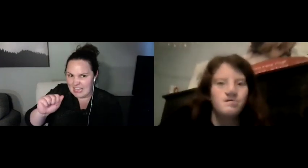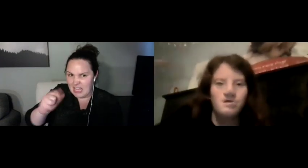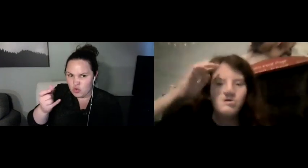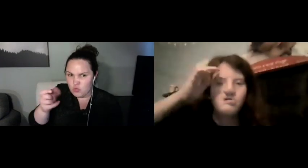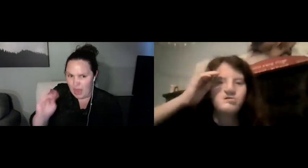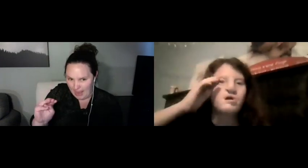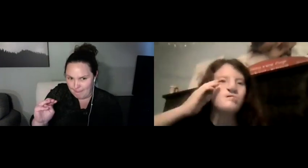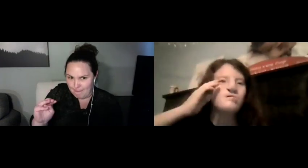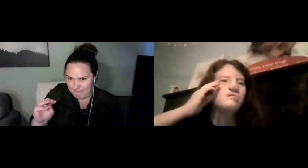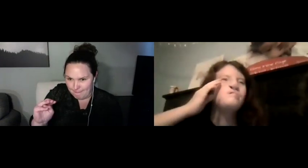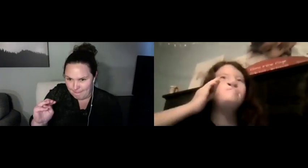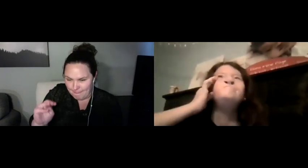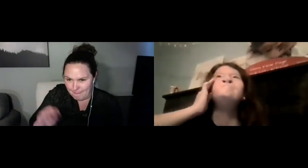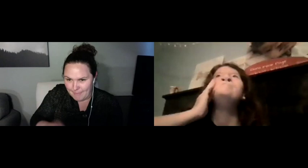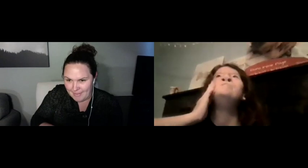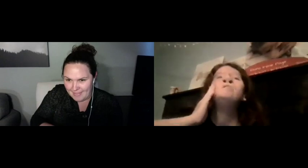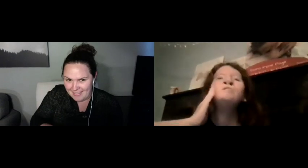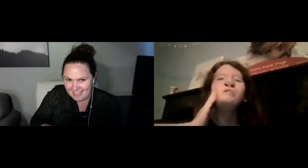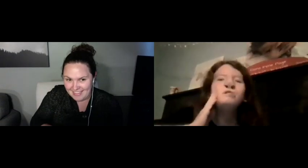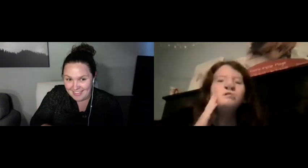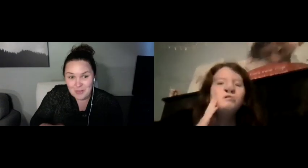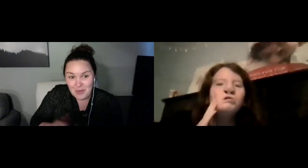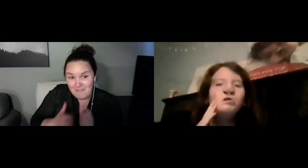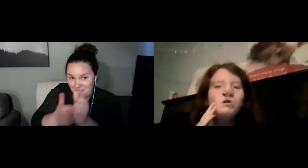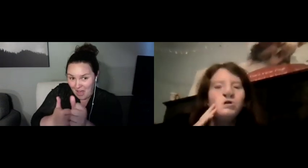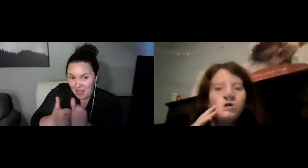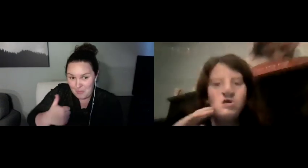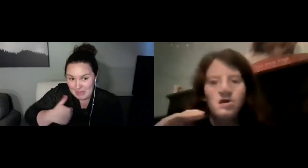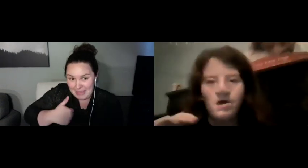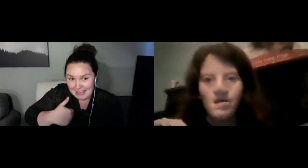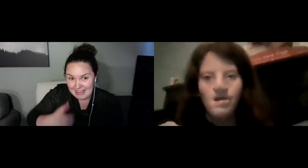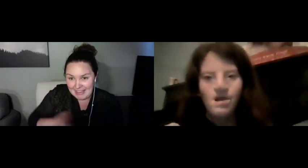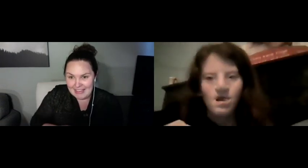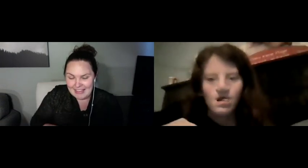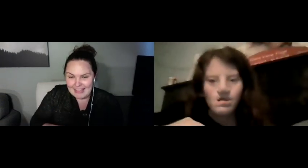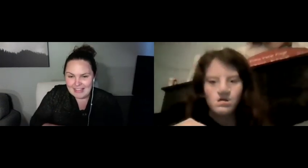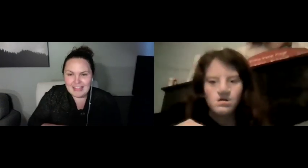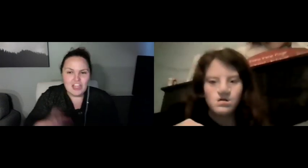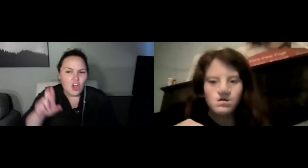It's awesome. >> RJ: Well, I think you're going to be having some requests